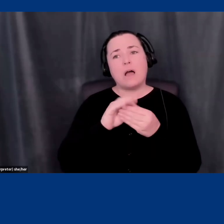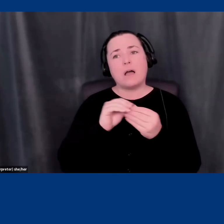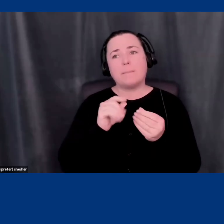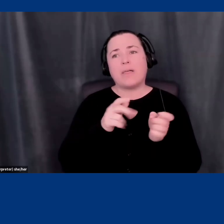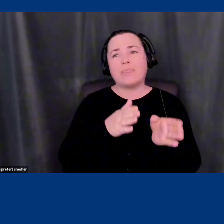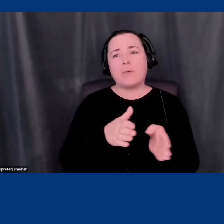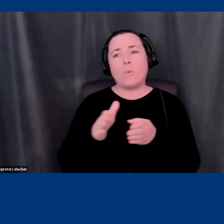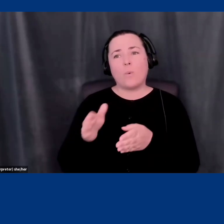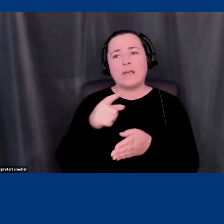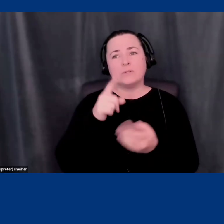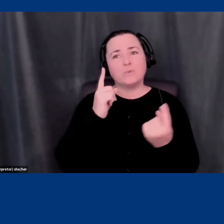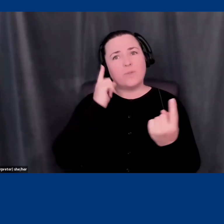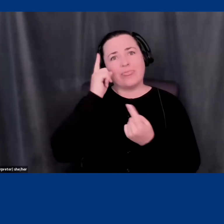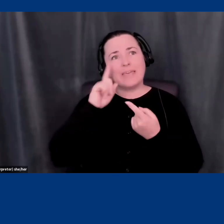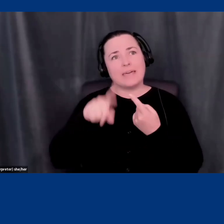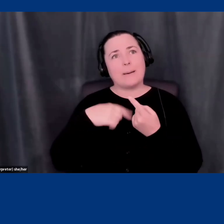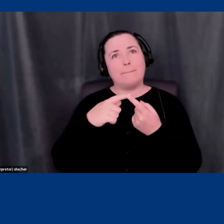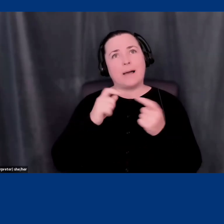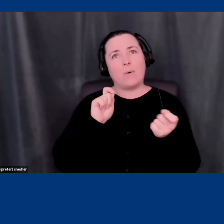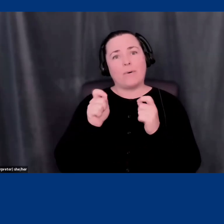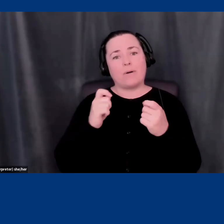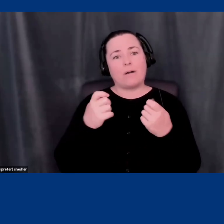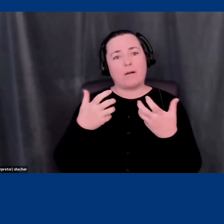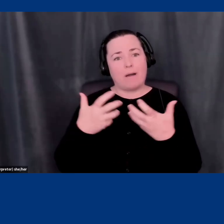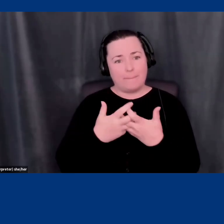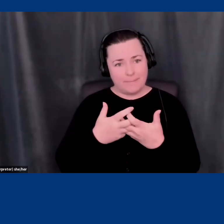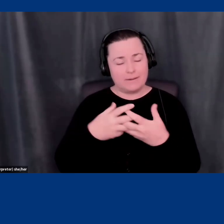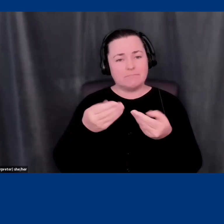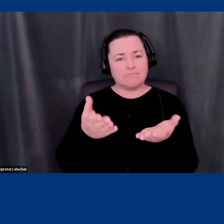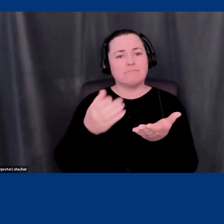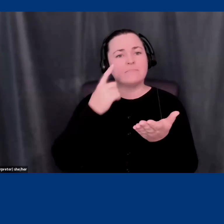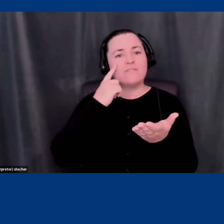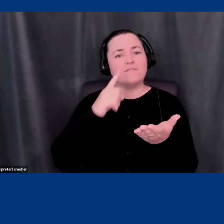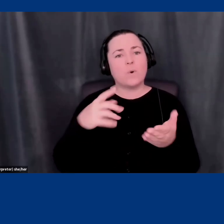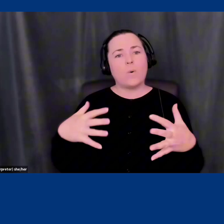for labor and delivery for your disabled clients?